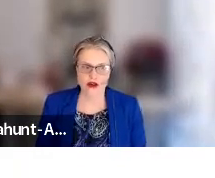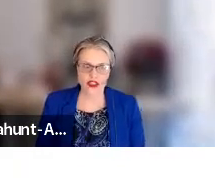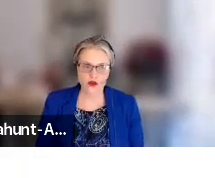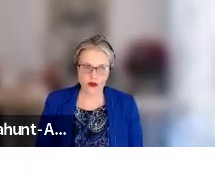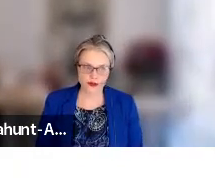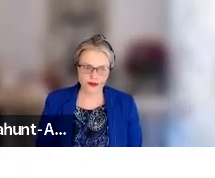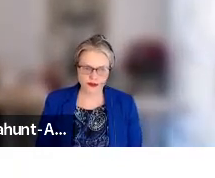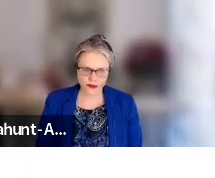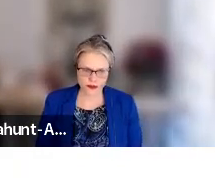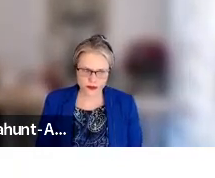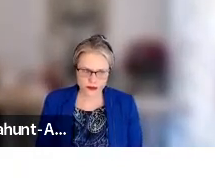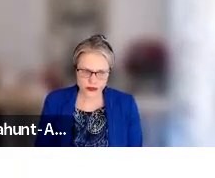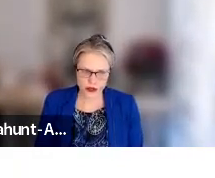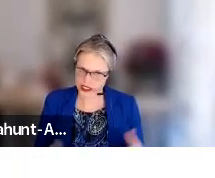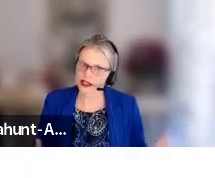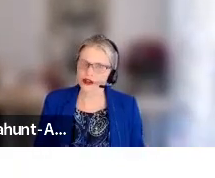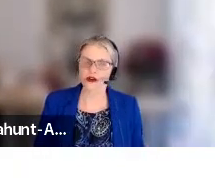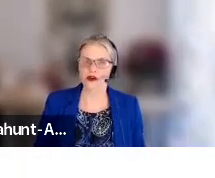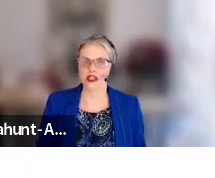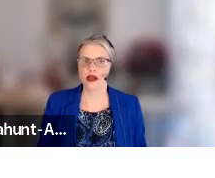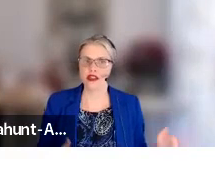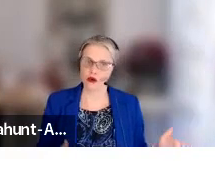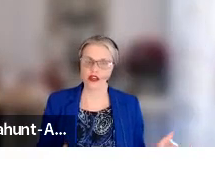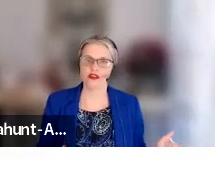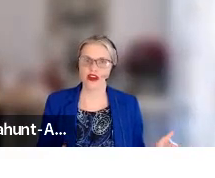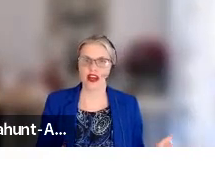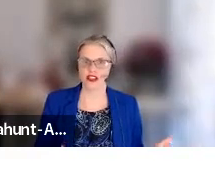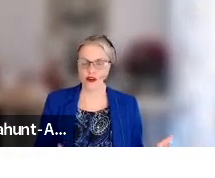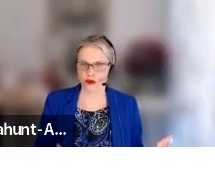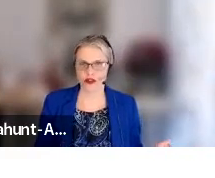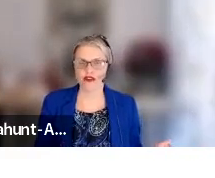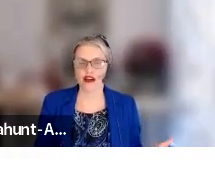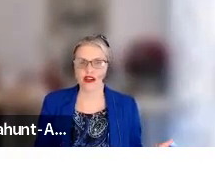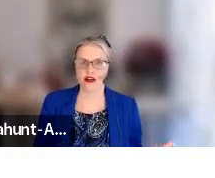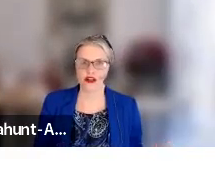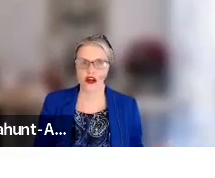And so, this woman who was living on her own independently working for FedEx for almost 35 years.